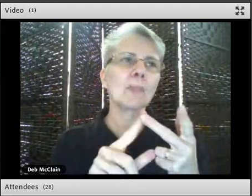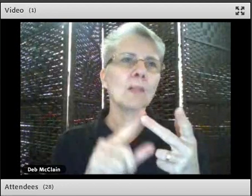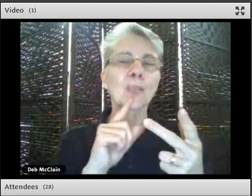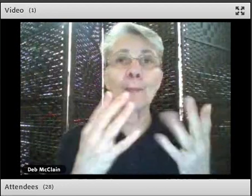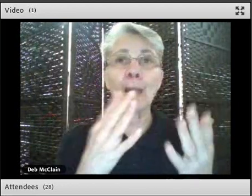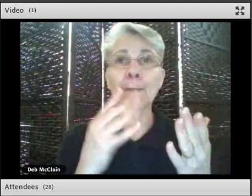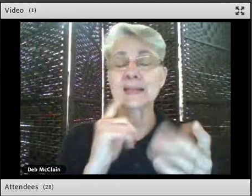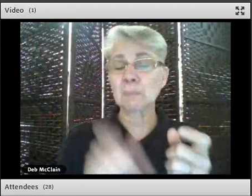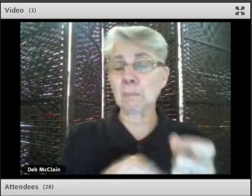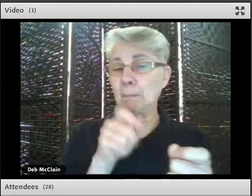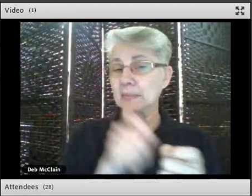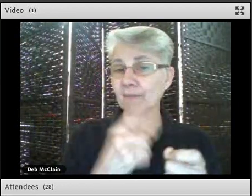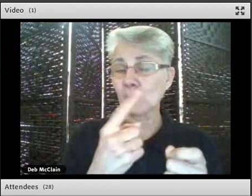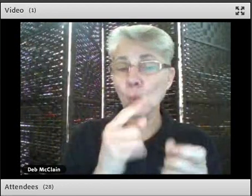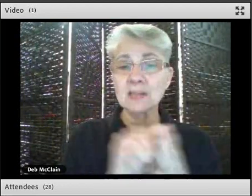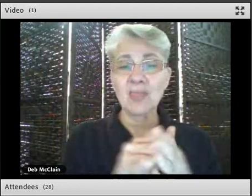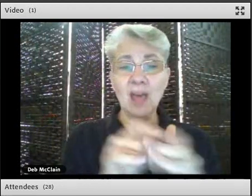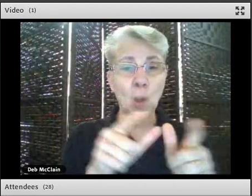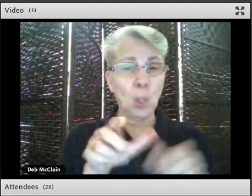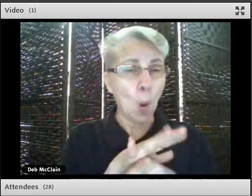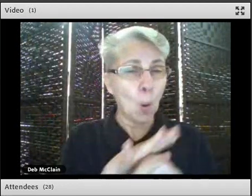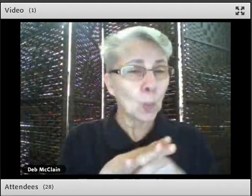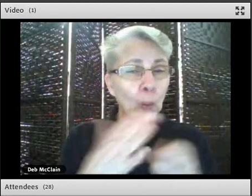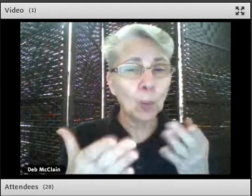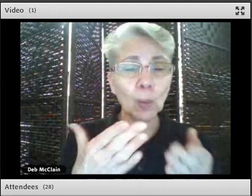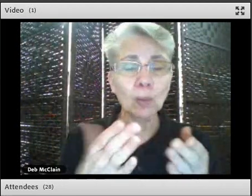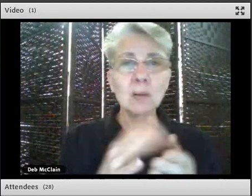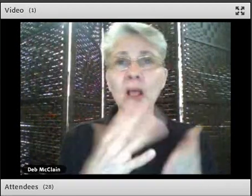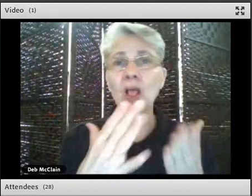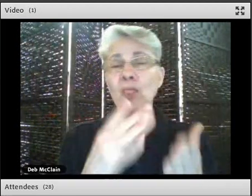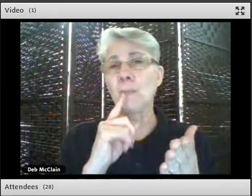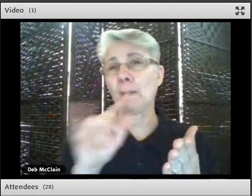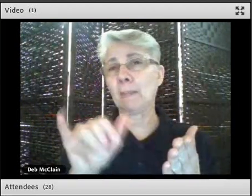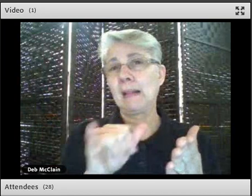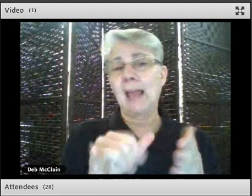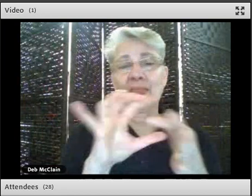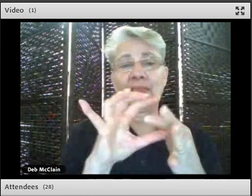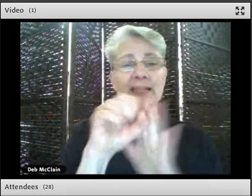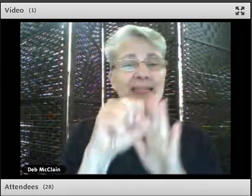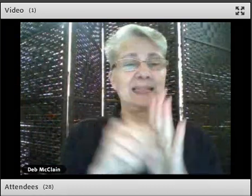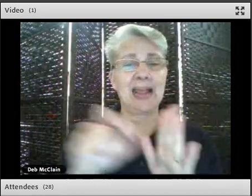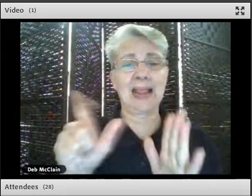may provide awards, and that might be something that's important for your users.